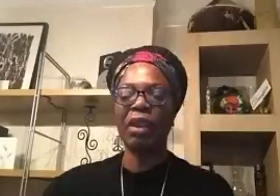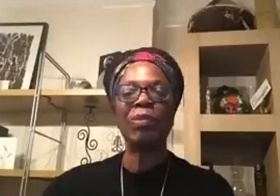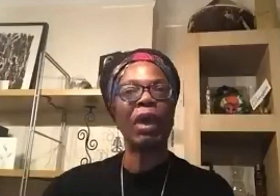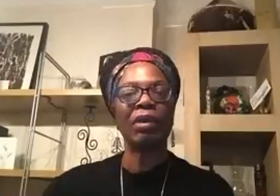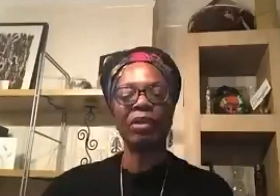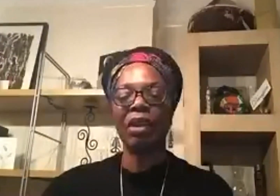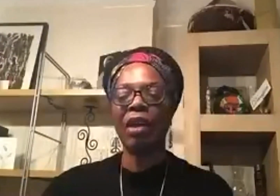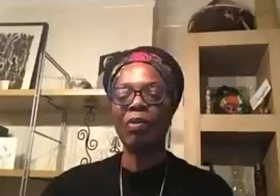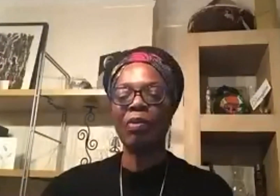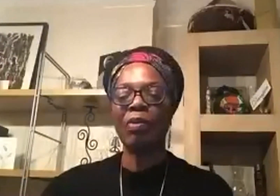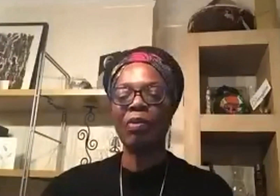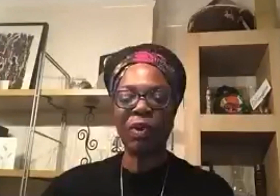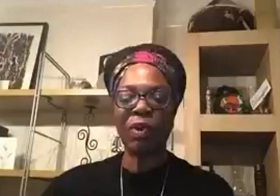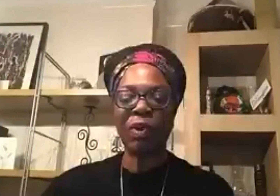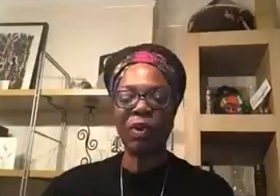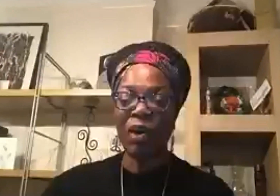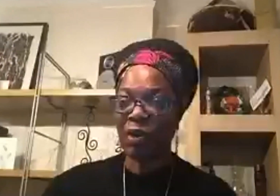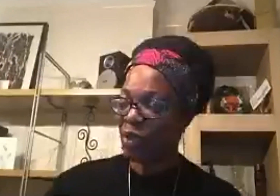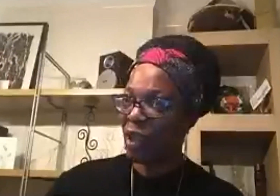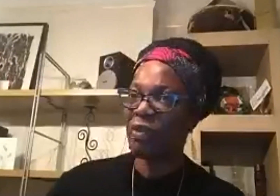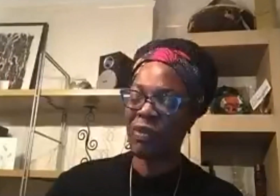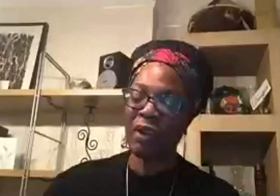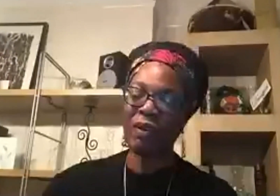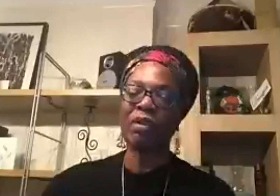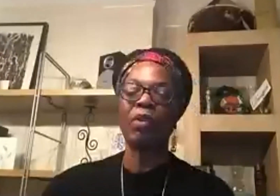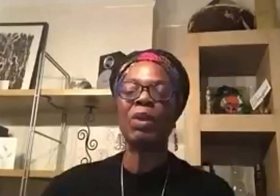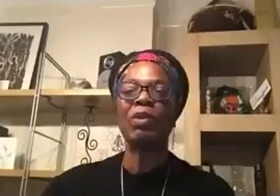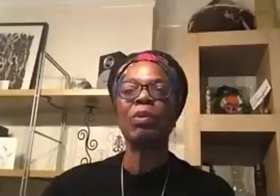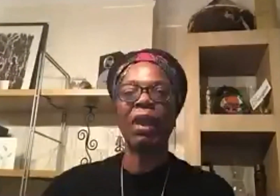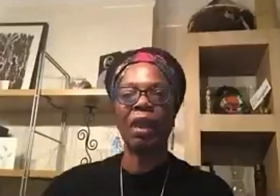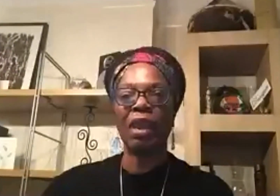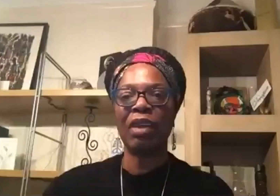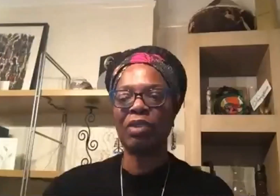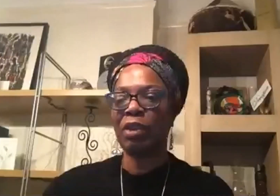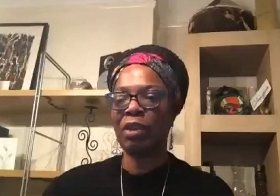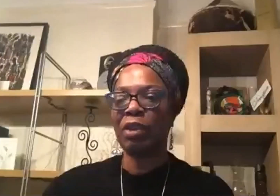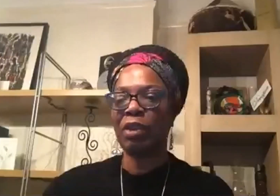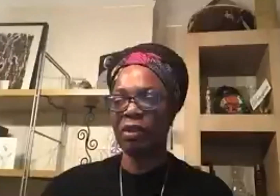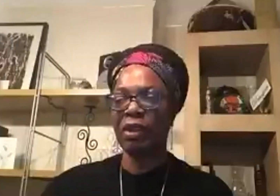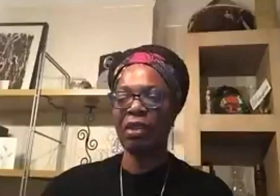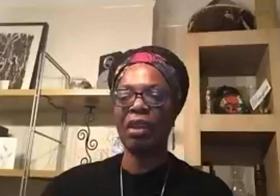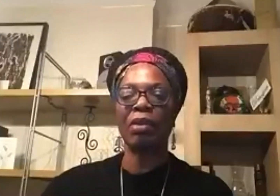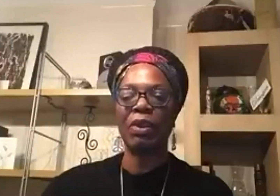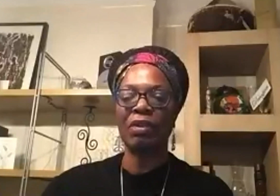impact on people off the COVID virus on people from black Asian and minority ethnic communities.